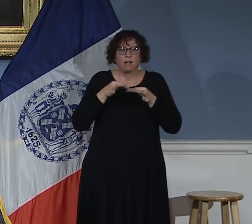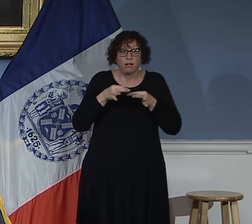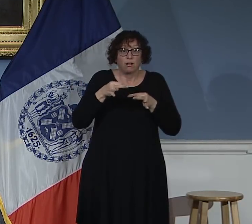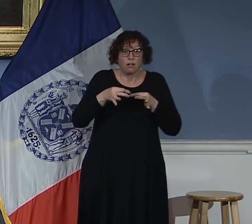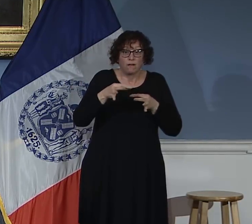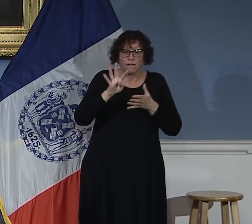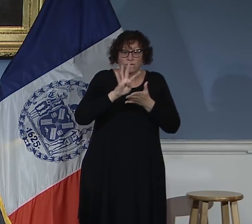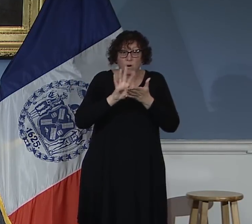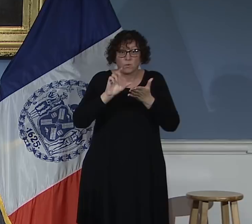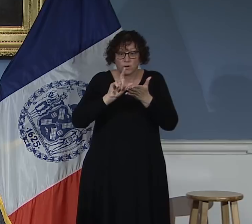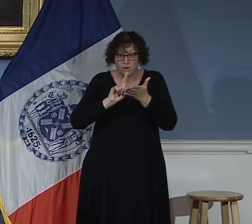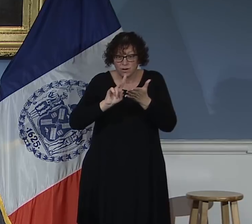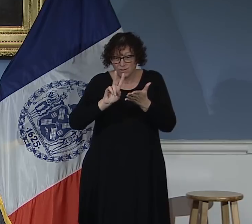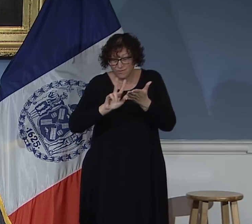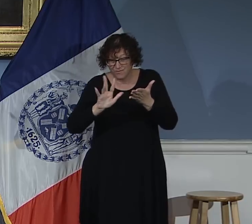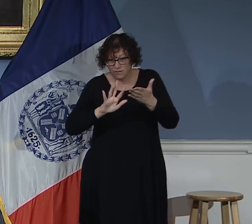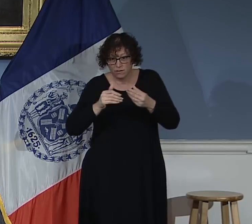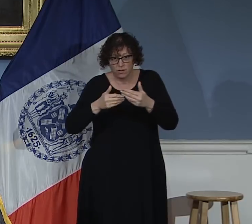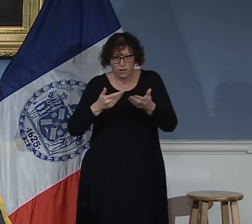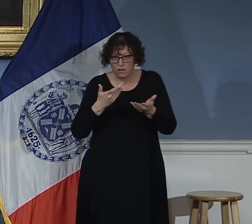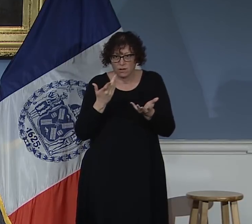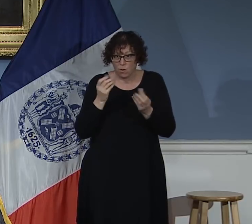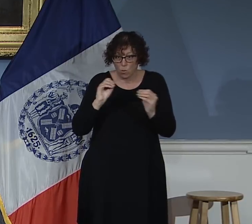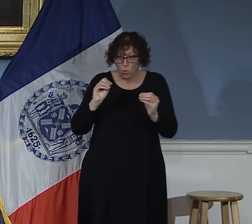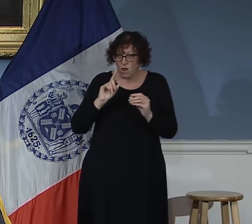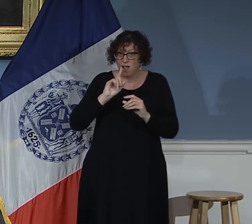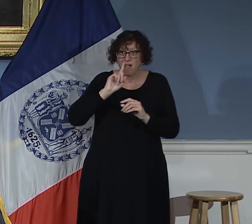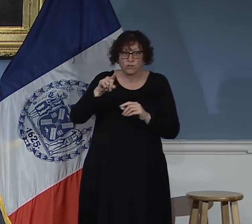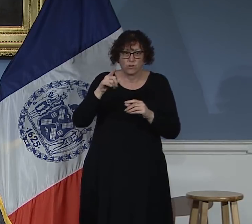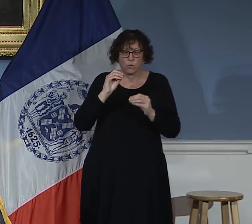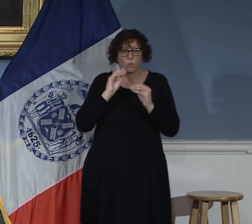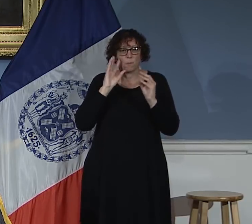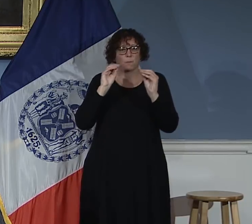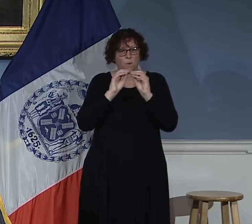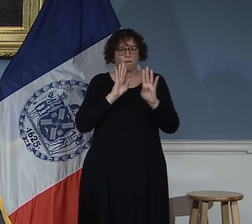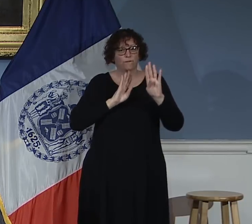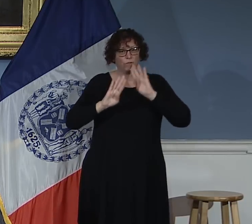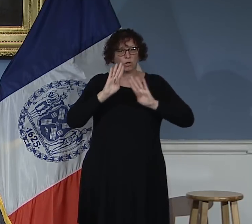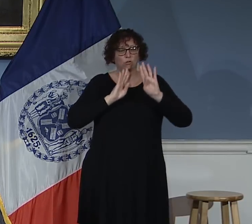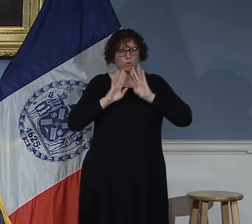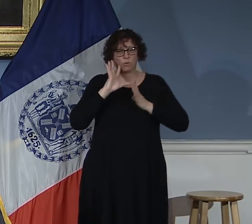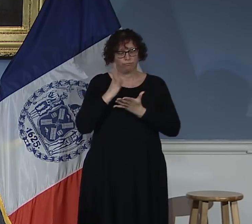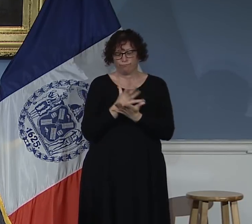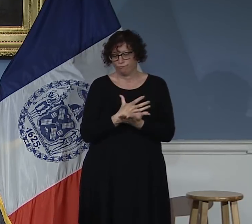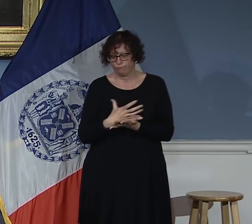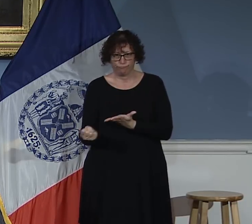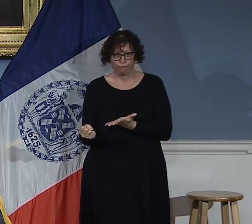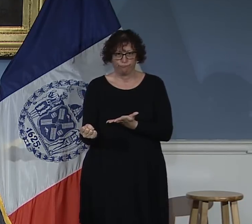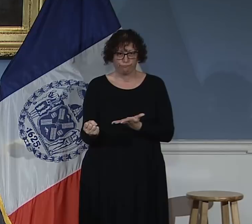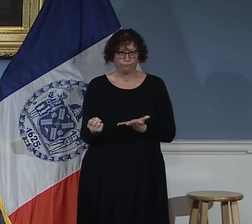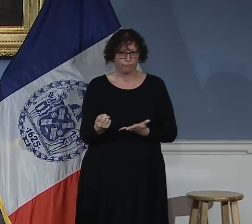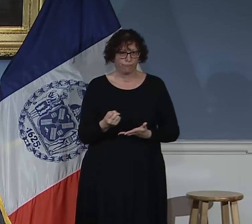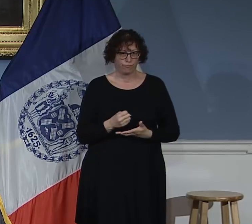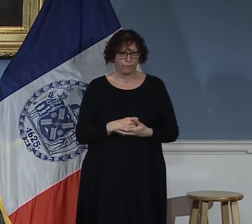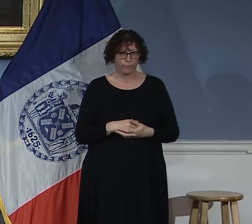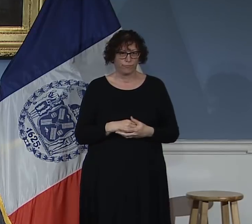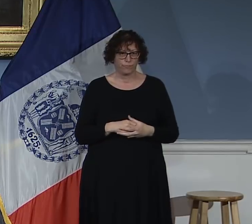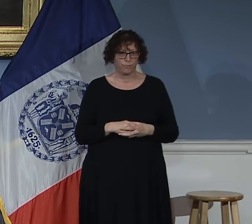BUTH TERE WON'T BE TIME A WEEK OR TWO FROMNO W. I HAD THIS